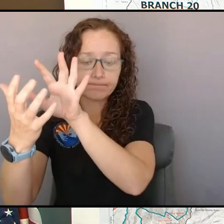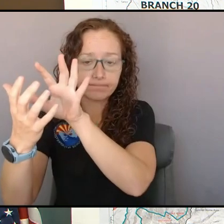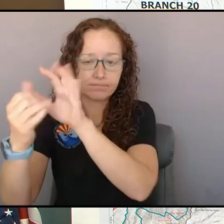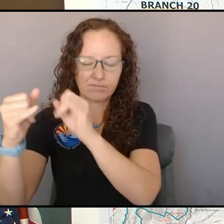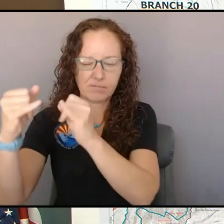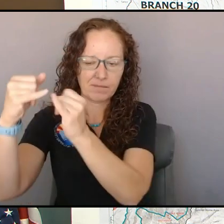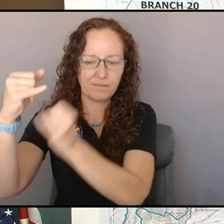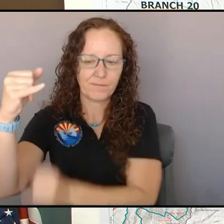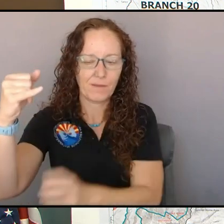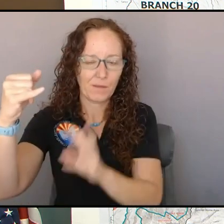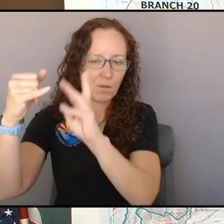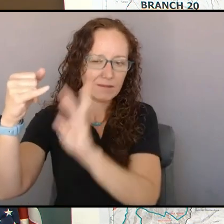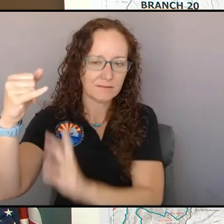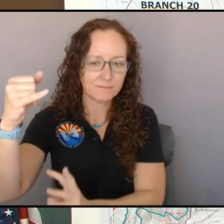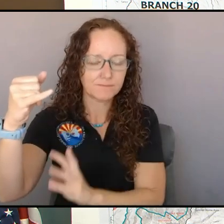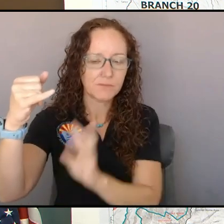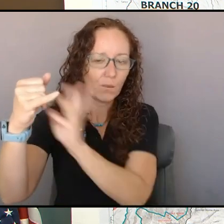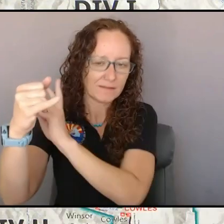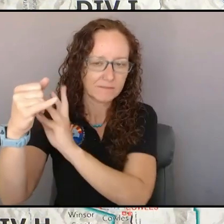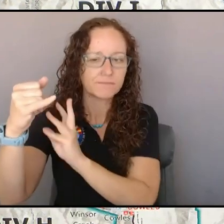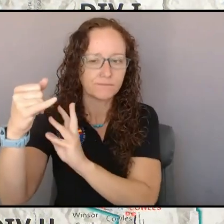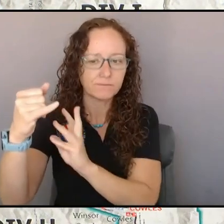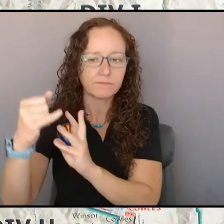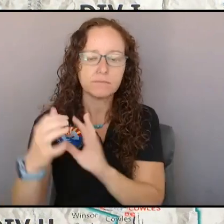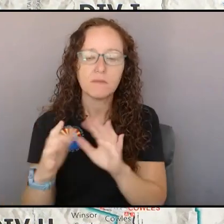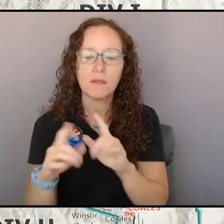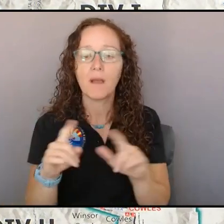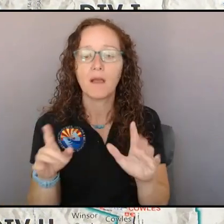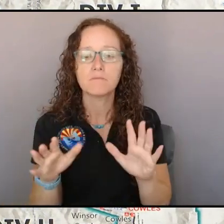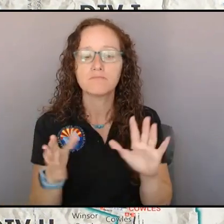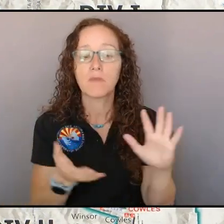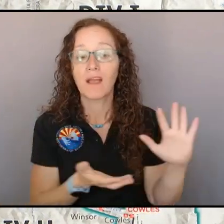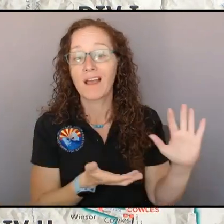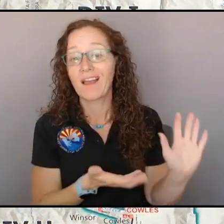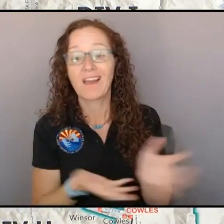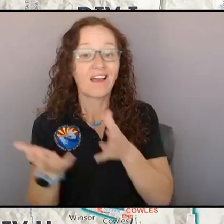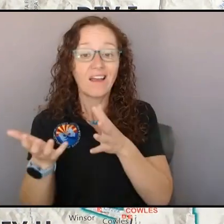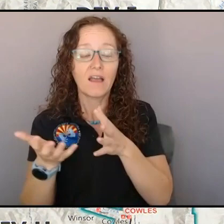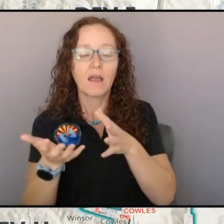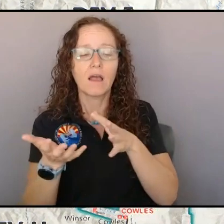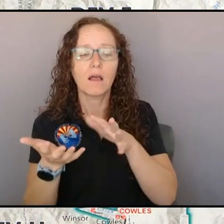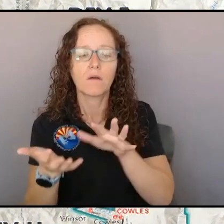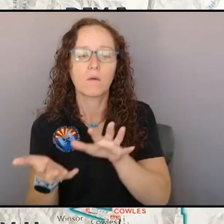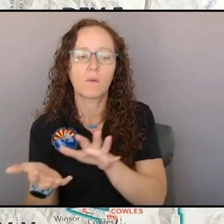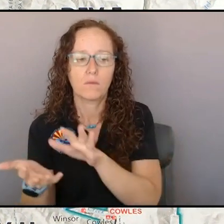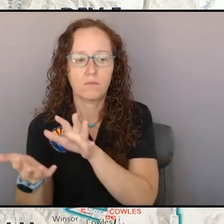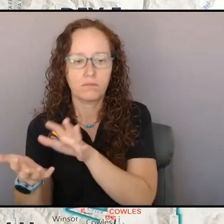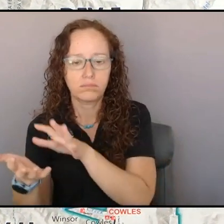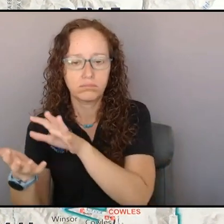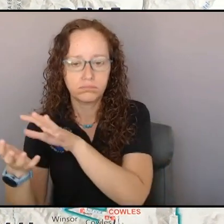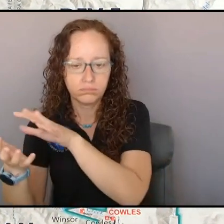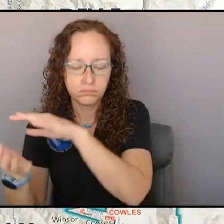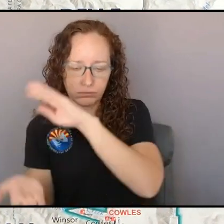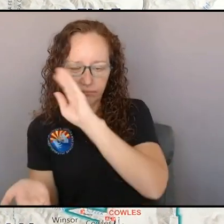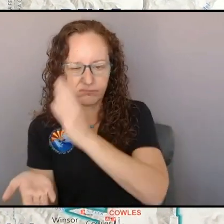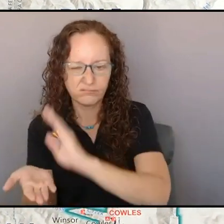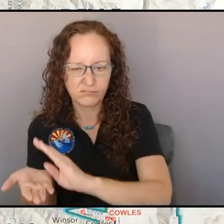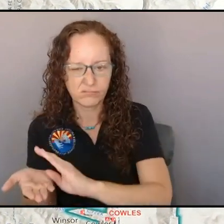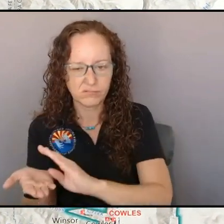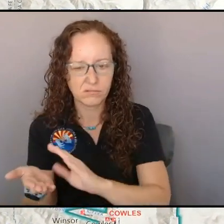did lose quite a bit of momentum as it surged westward which is to be expected. It's having to go up a whole bunch